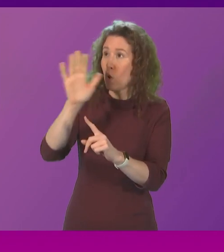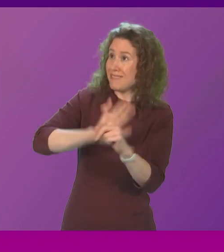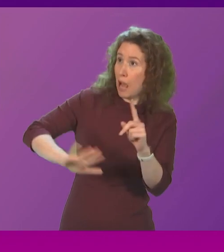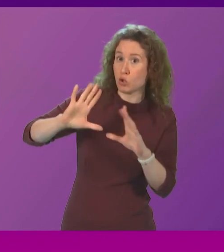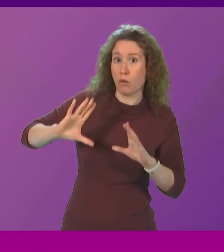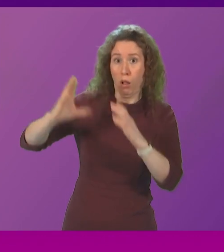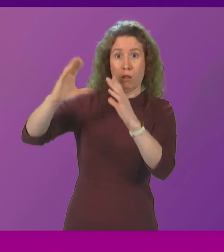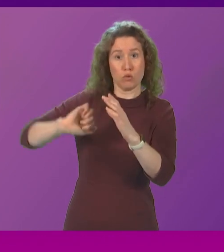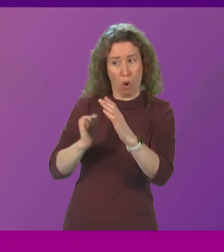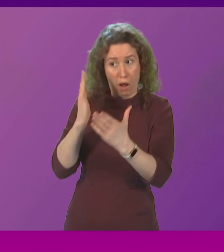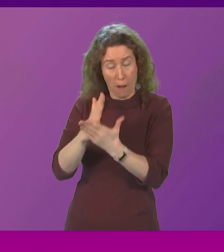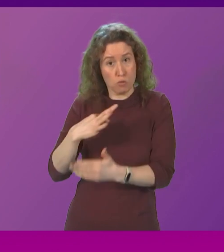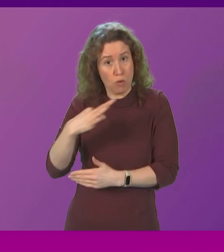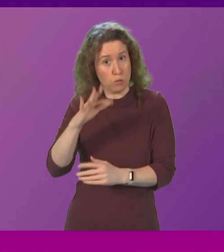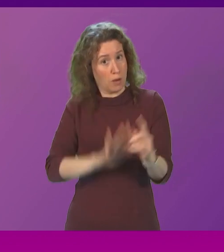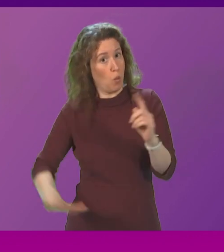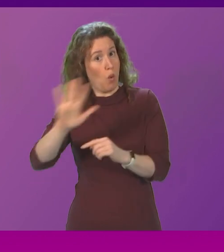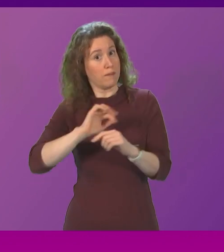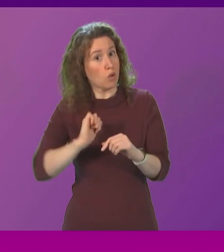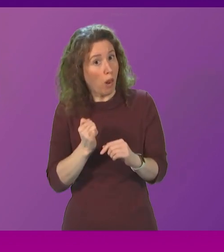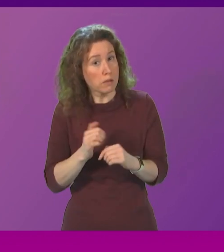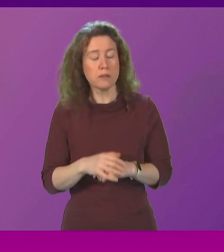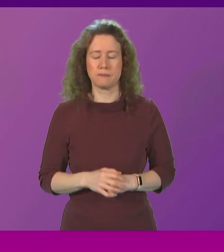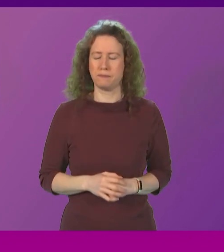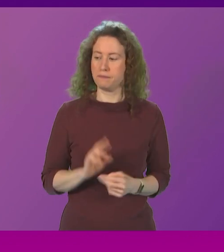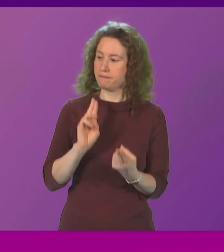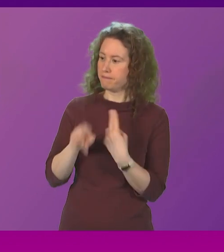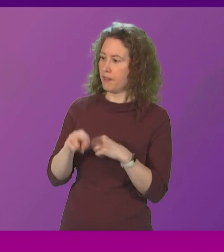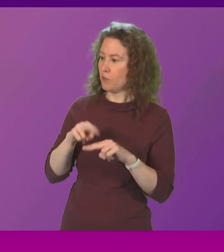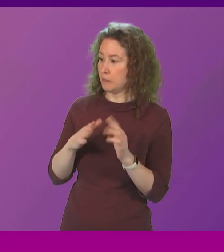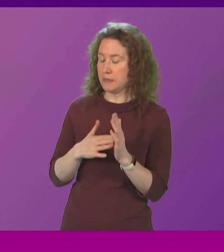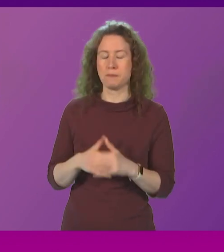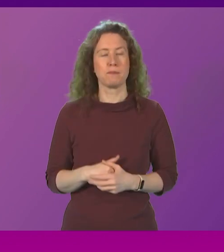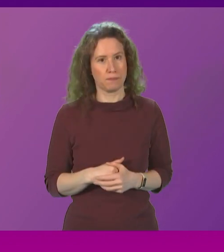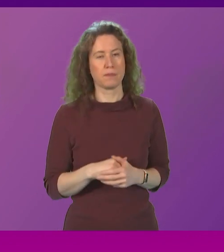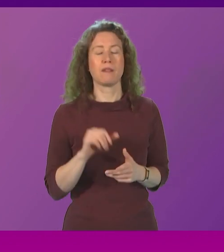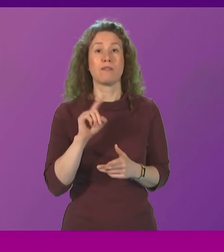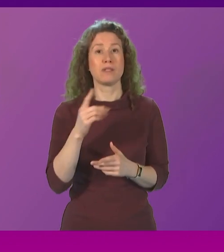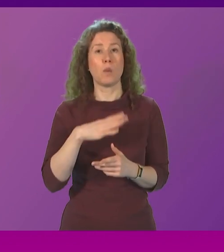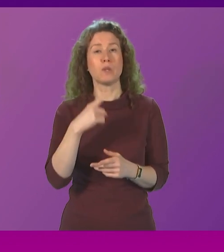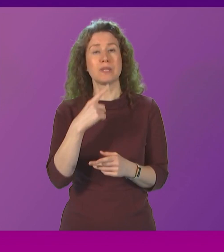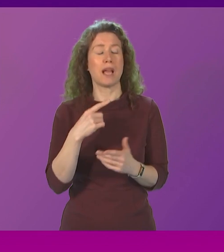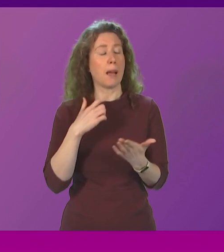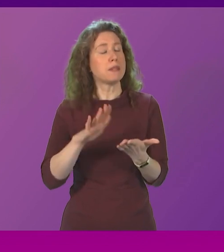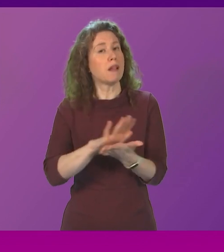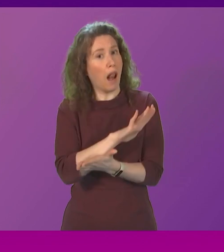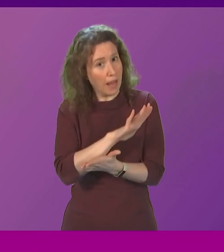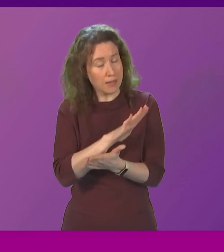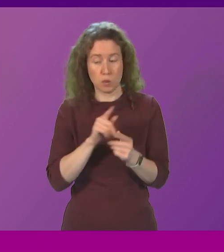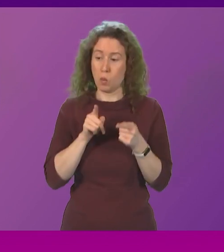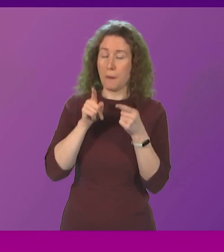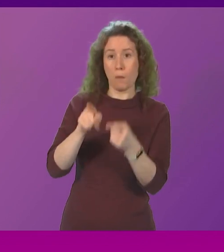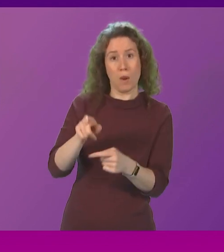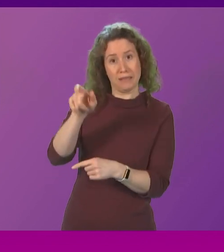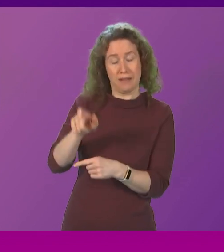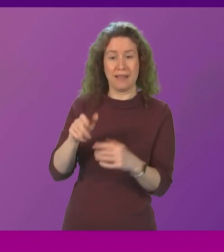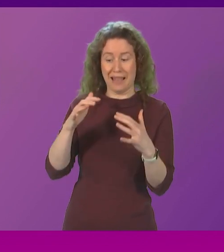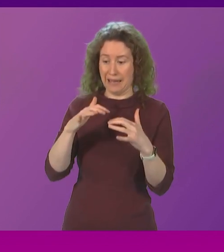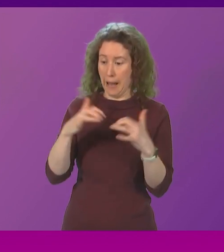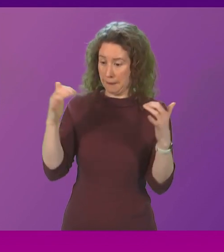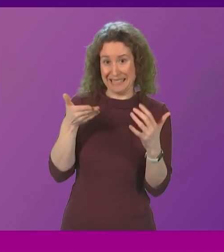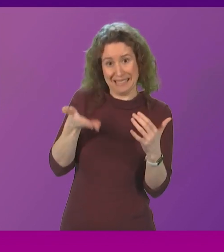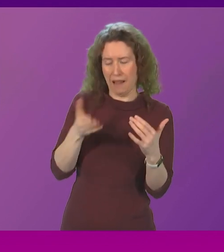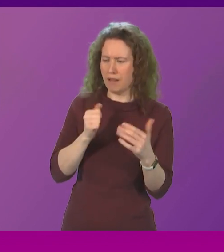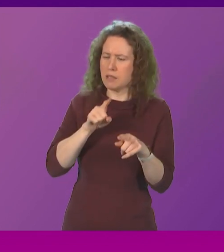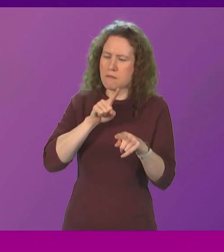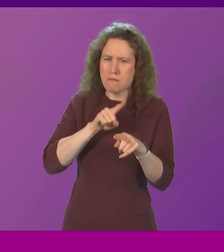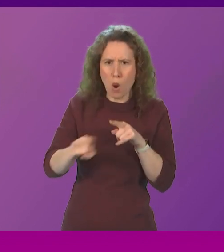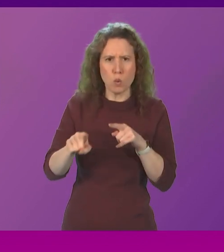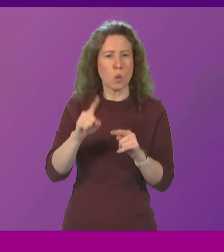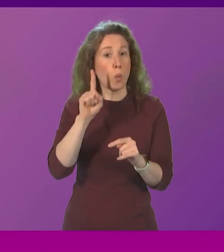Can I say how delighted I am to have appointed the Cabinet that has the most women in it